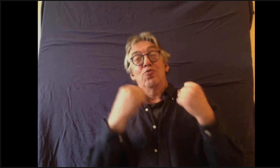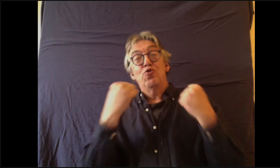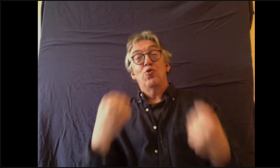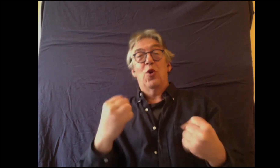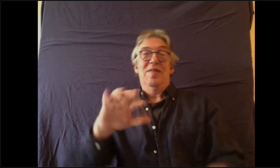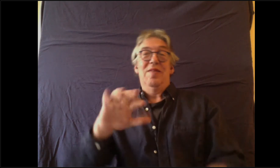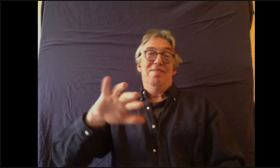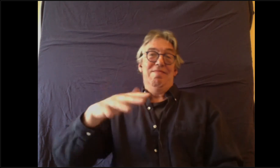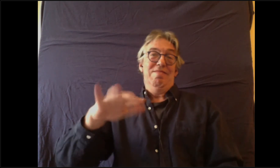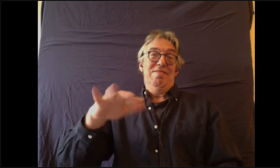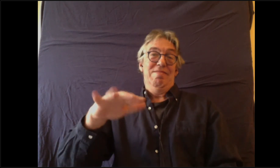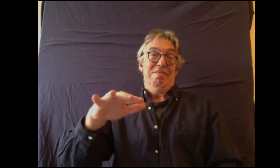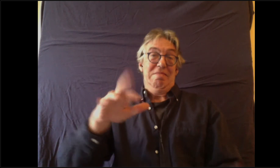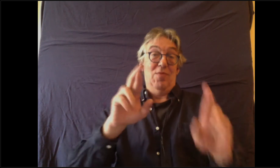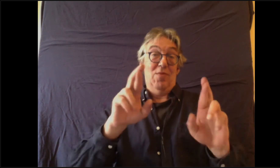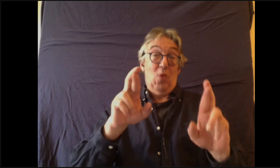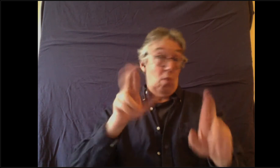And I hope you can hear me now.